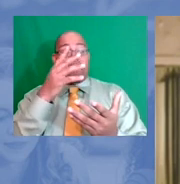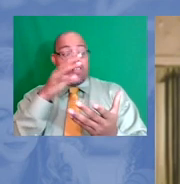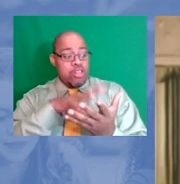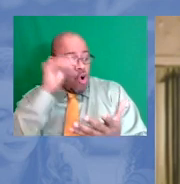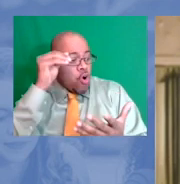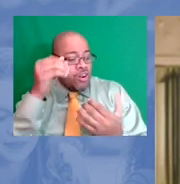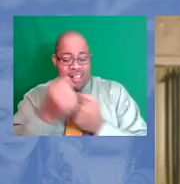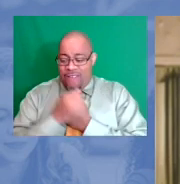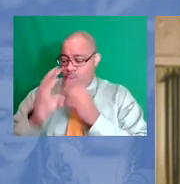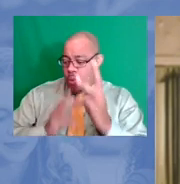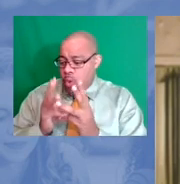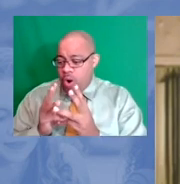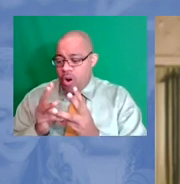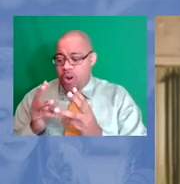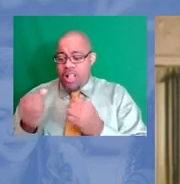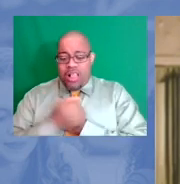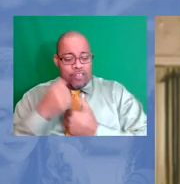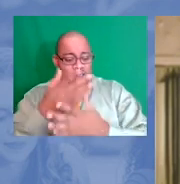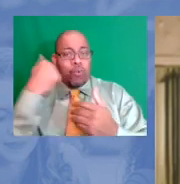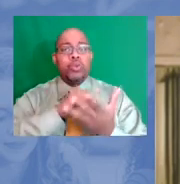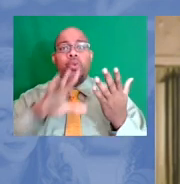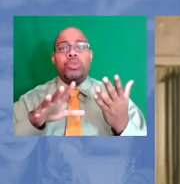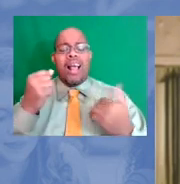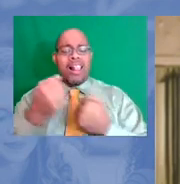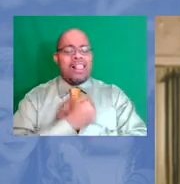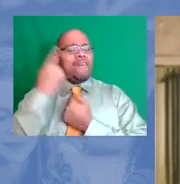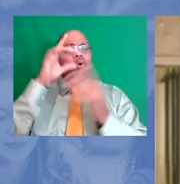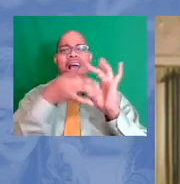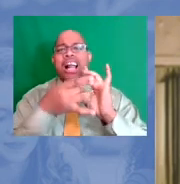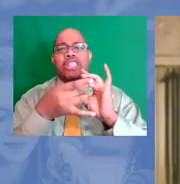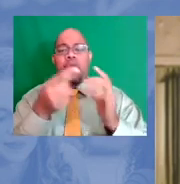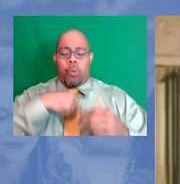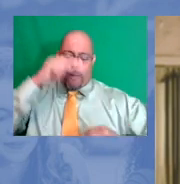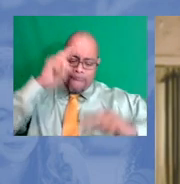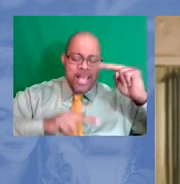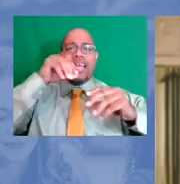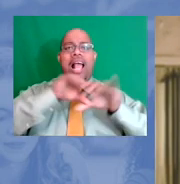FOR OUR STUDENTS, AND LOVE FOR THE CONNECTIONS WE BUILD IN OUR CLASSROOMS.